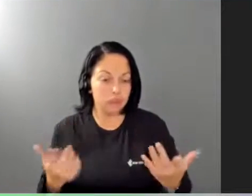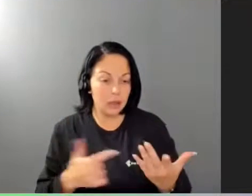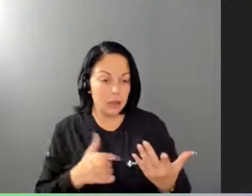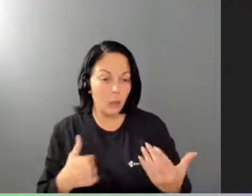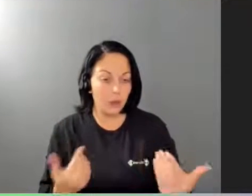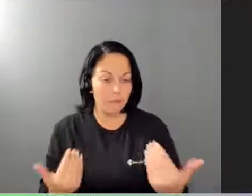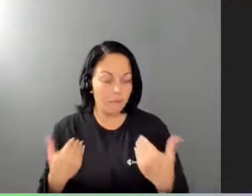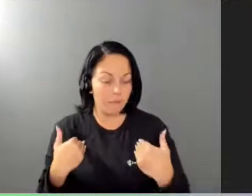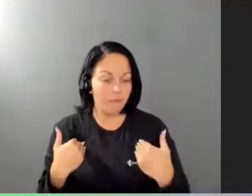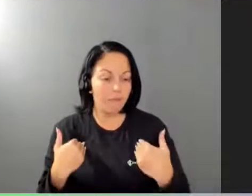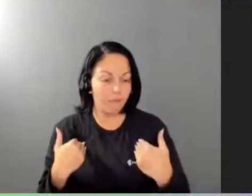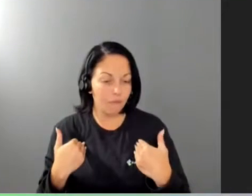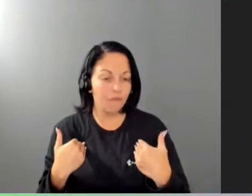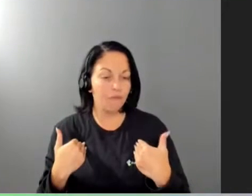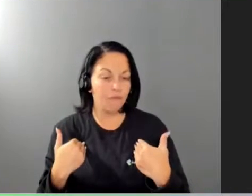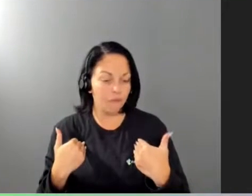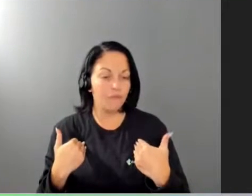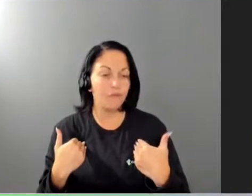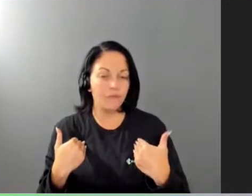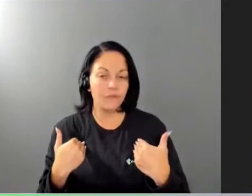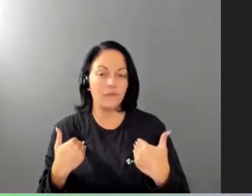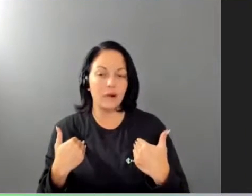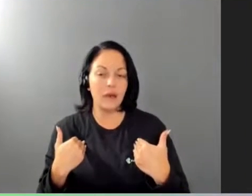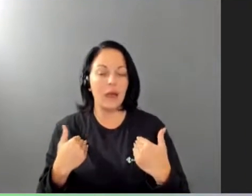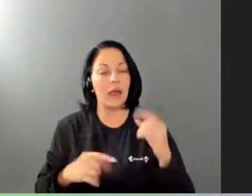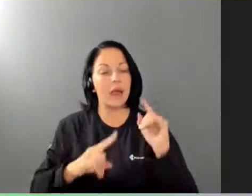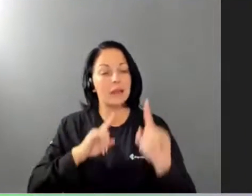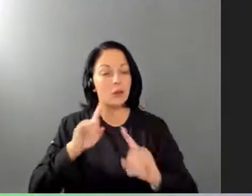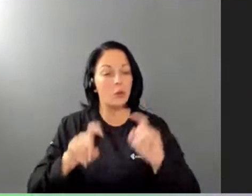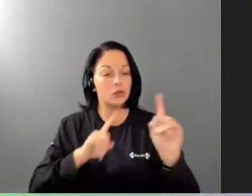[Heidi Kelly-Gibson] I think that is all of the